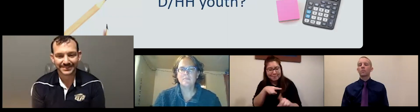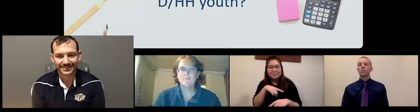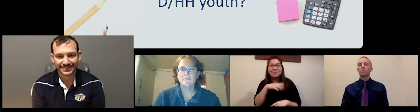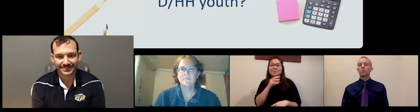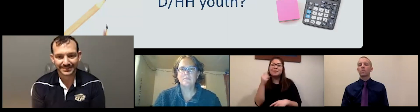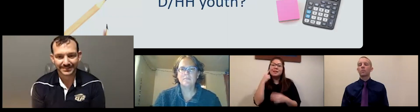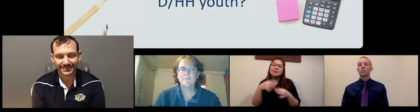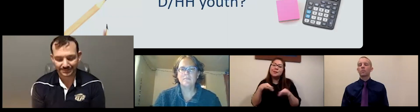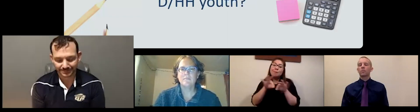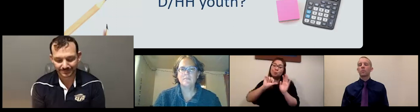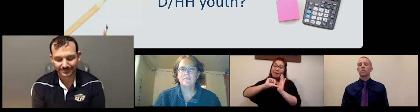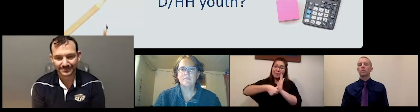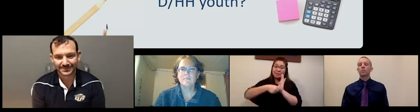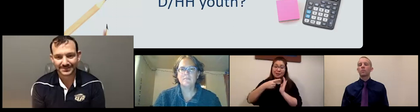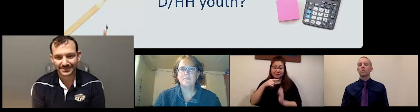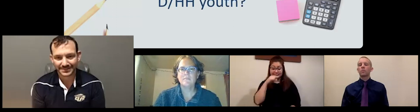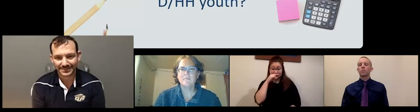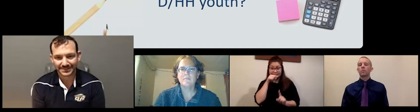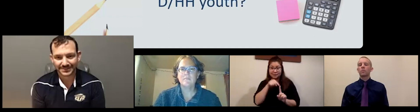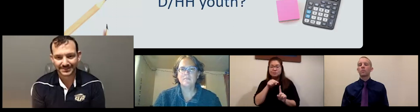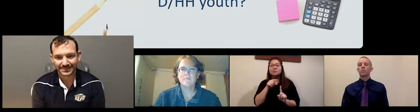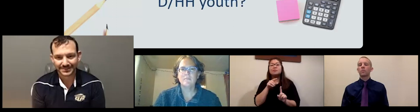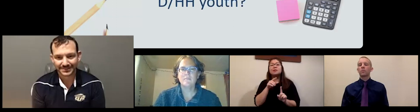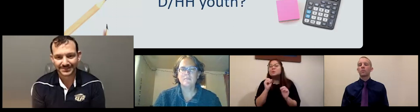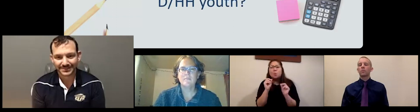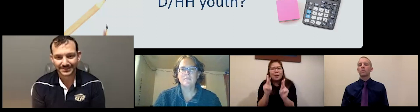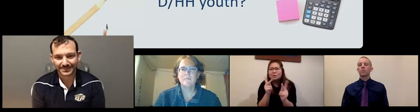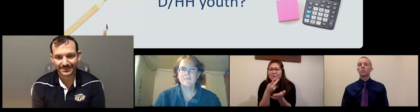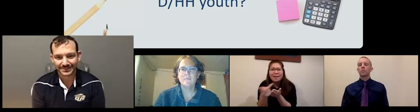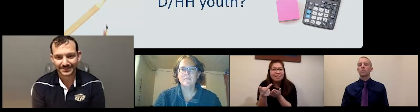I think it’s important to emphasize to kids that it’s ok to fail.